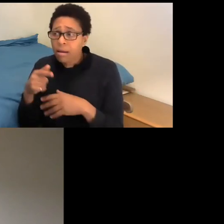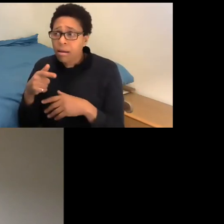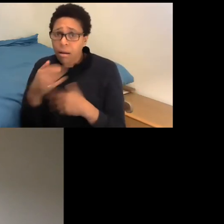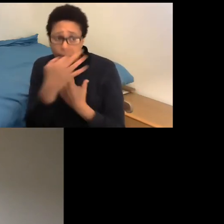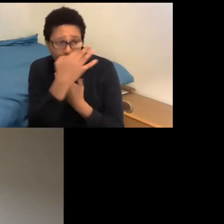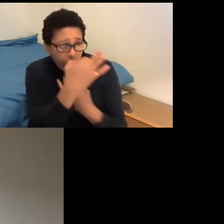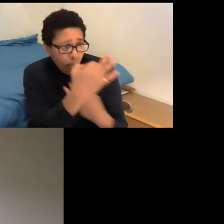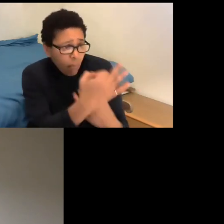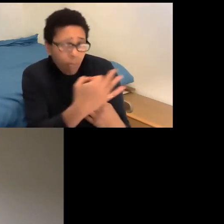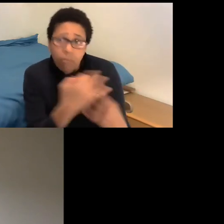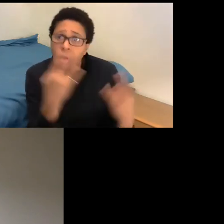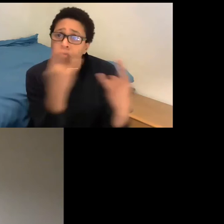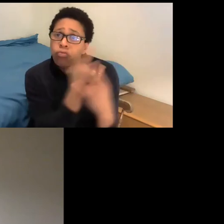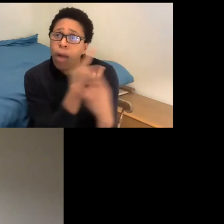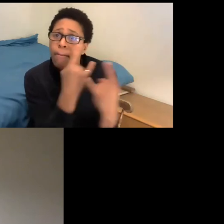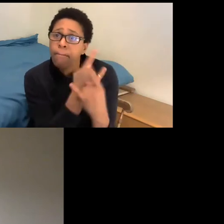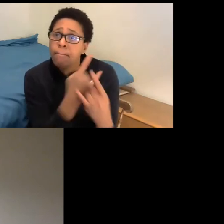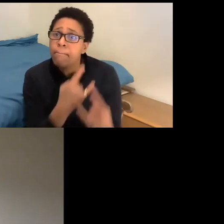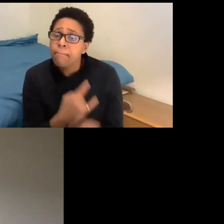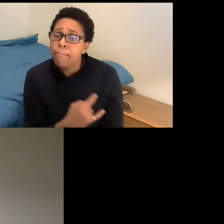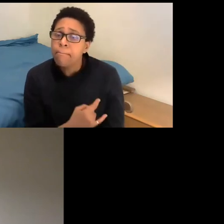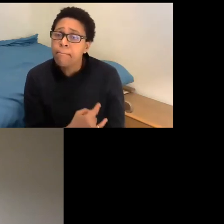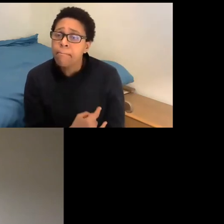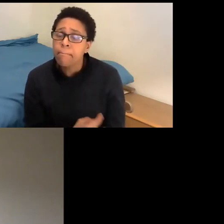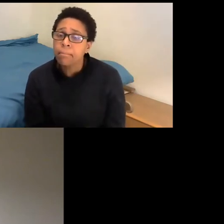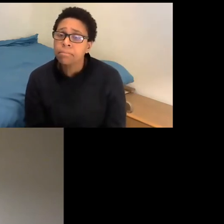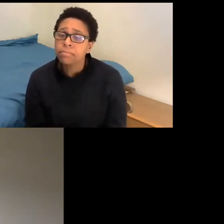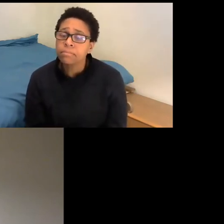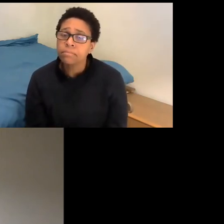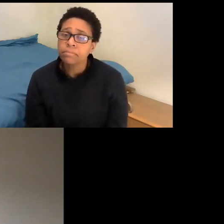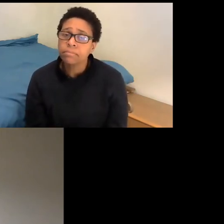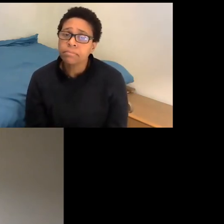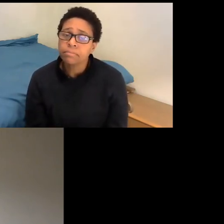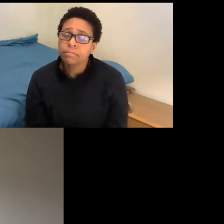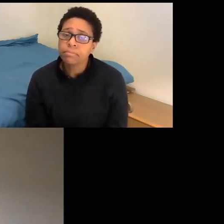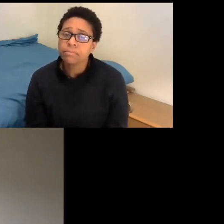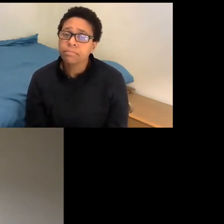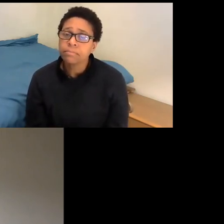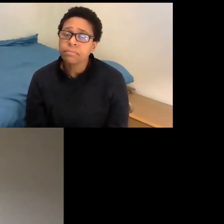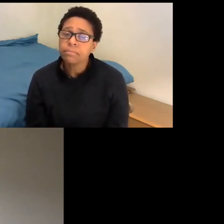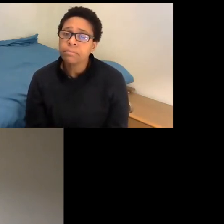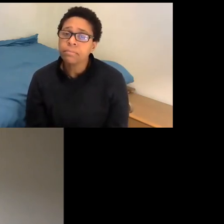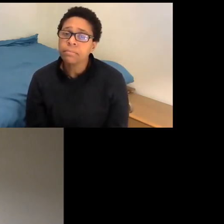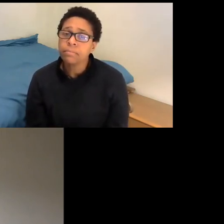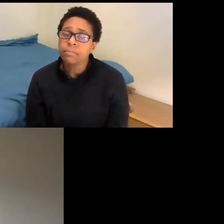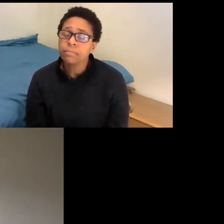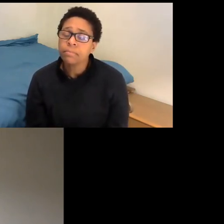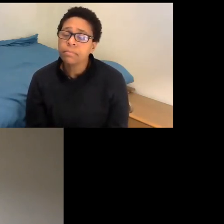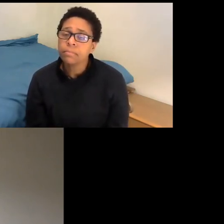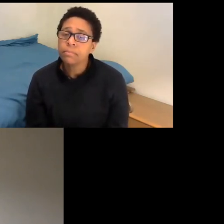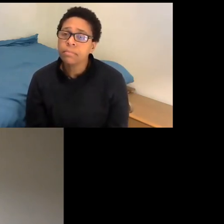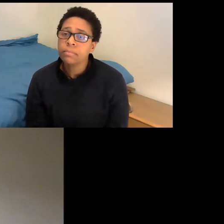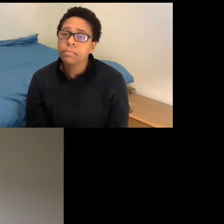don't, I, I think it's essentialising, if we sort of